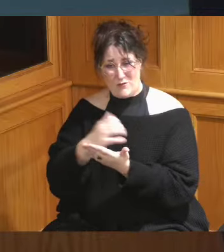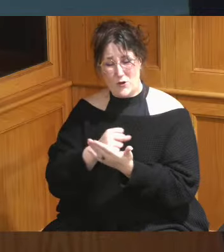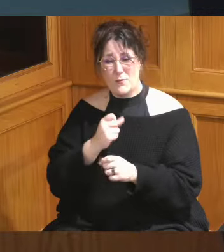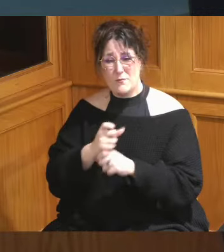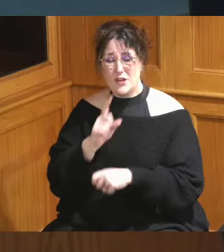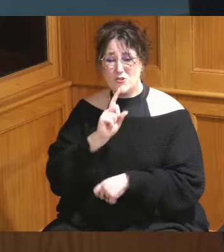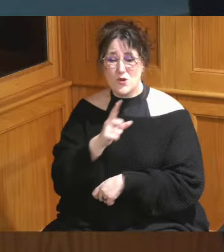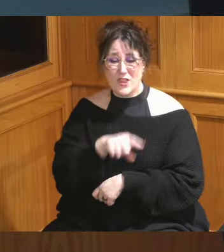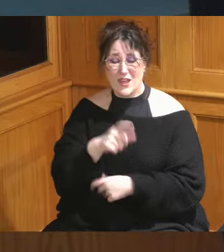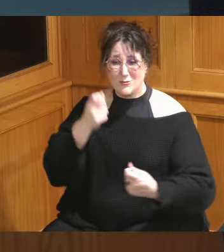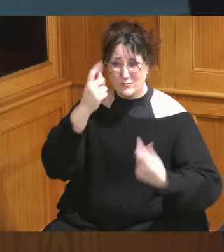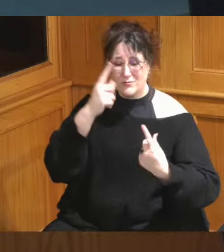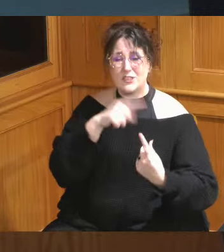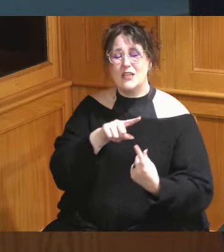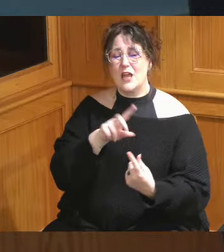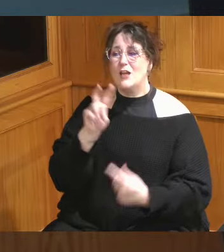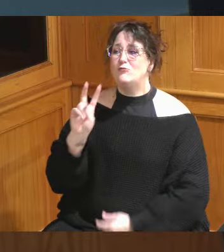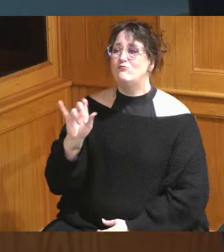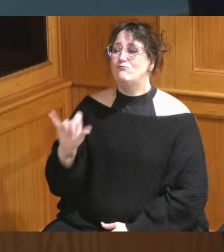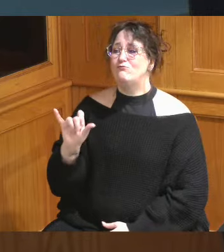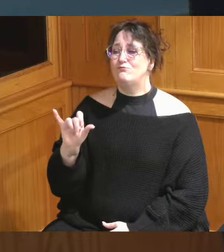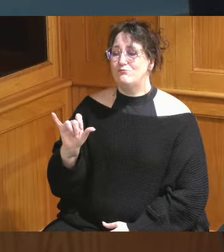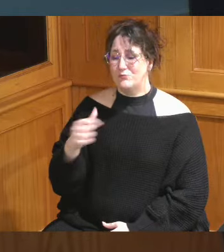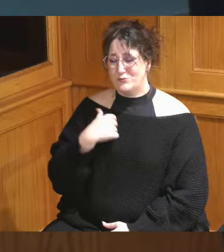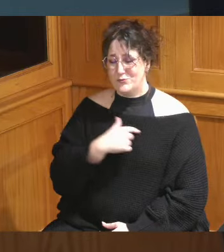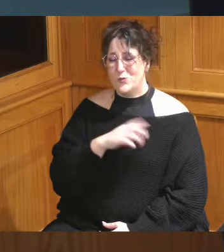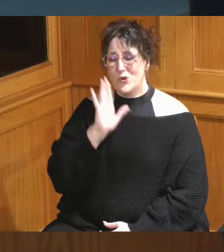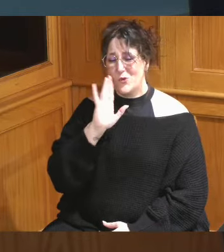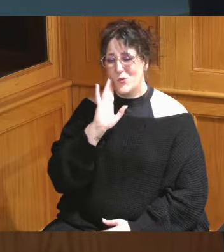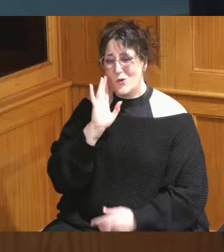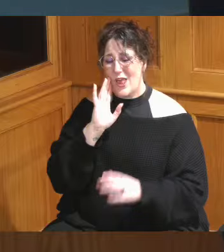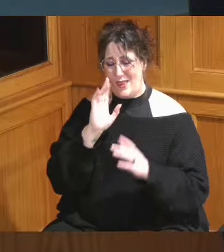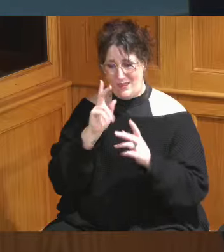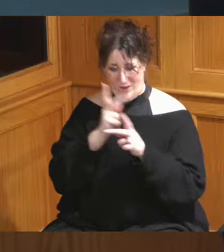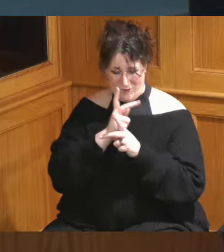responded in kind and said, "Okay, we are going to come in with less than what we would like to come